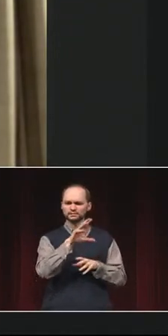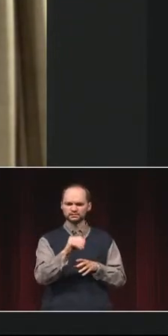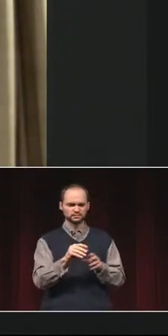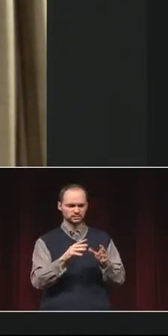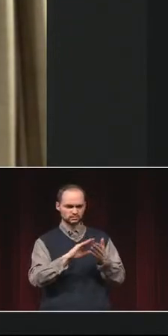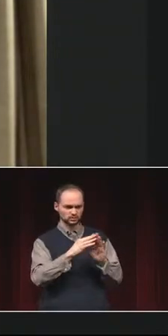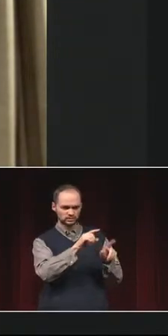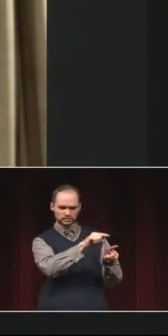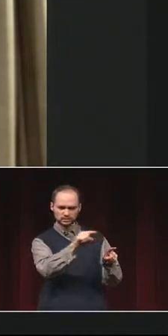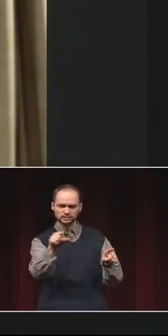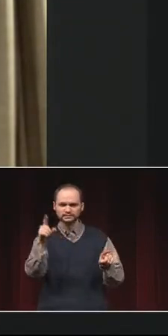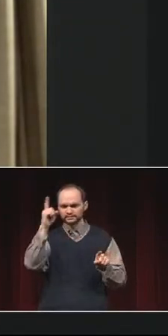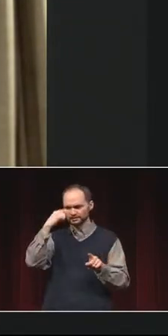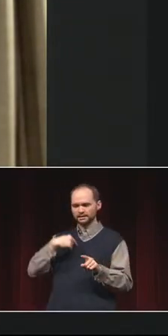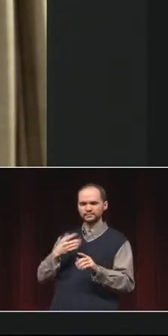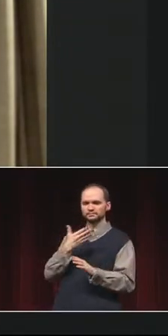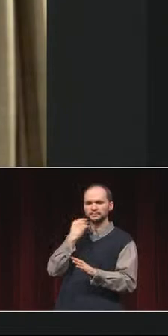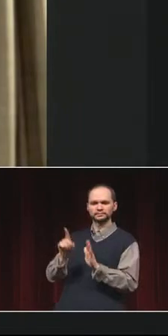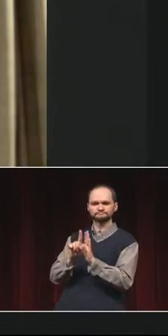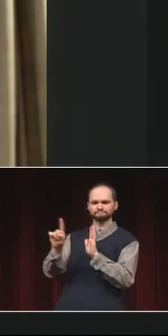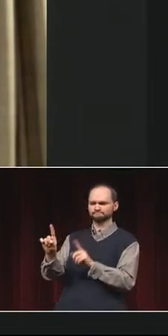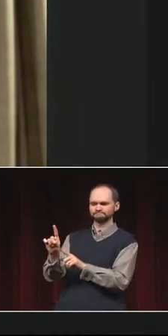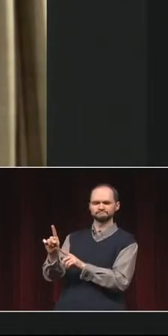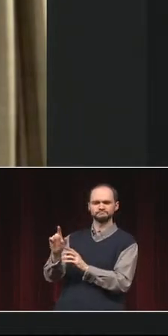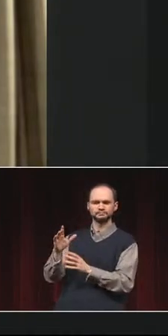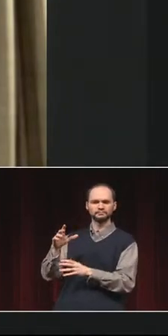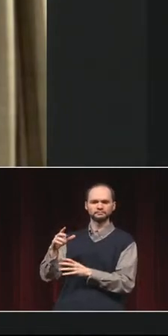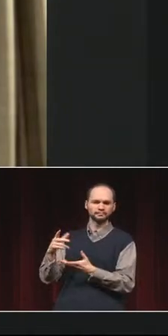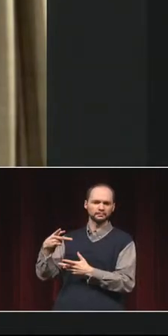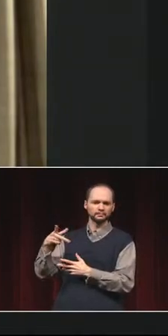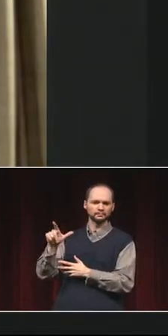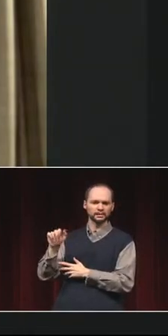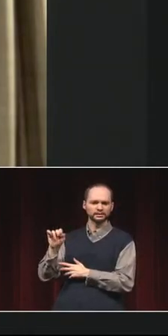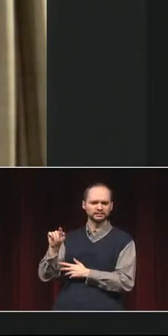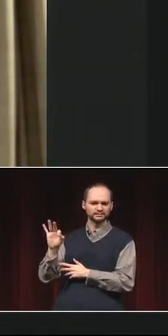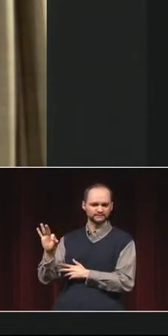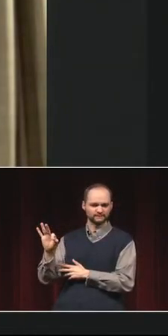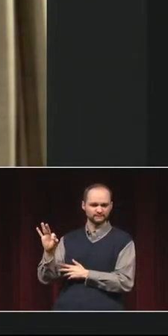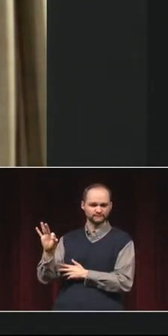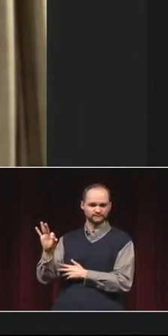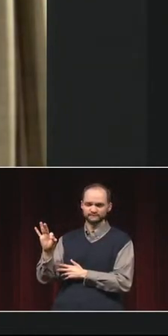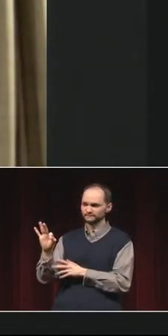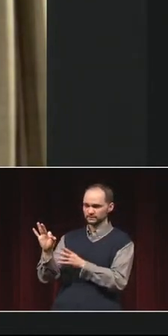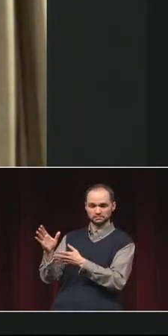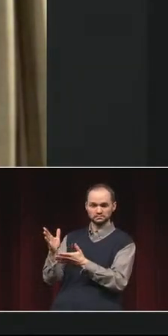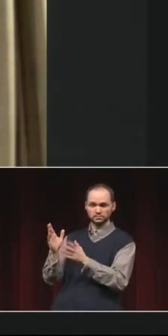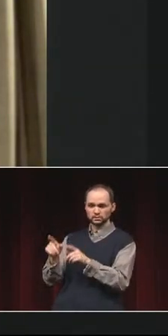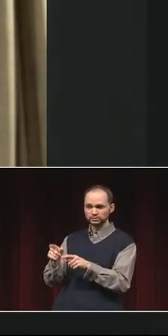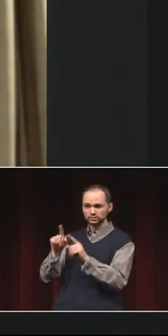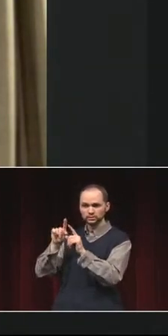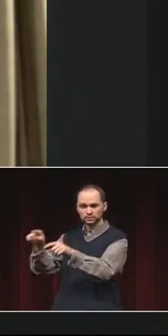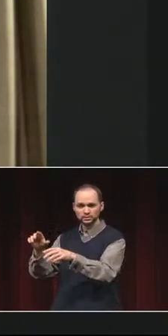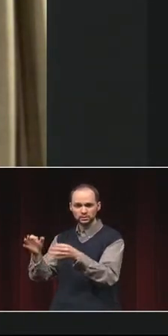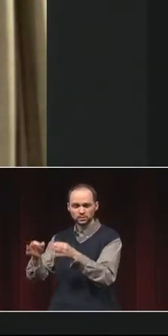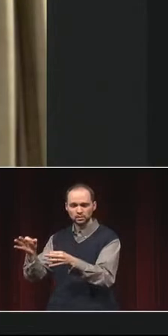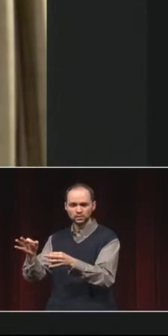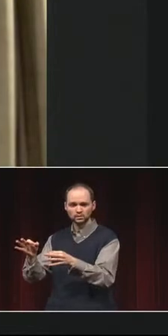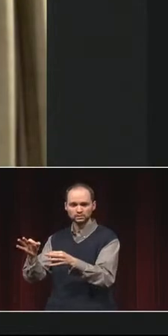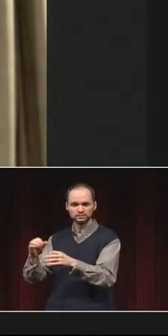the city and the state segregation laws because of my calm demeanor and excellent reputation.